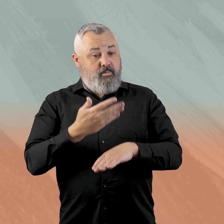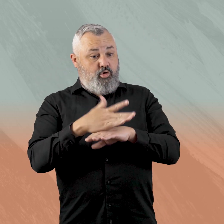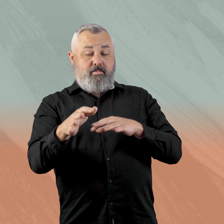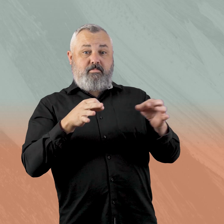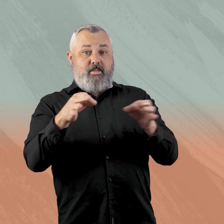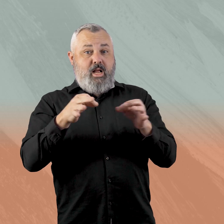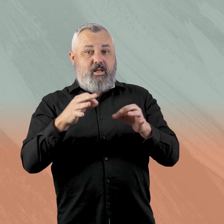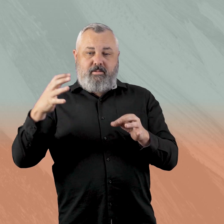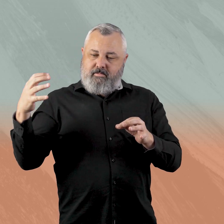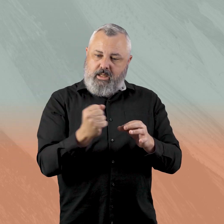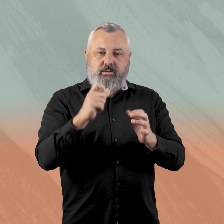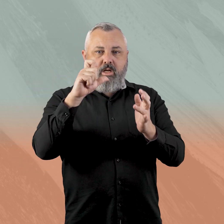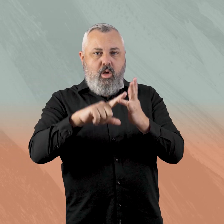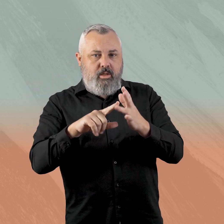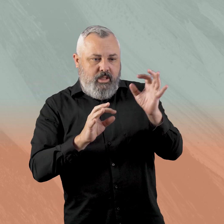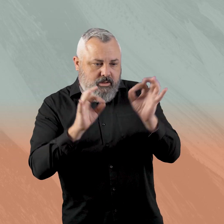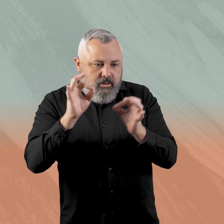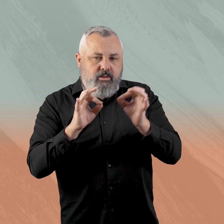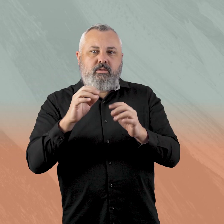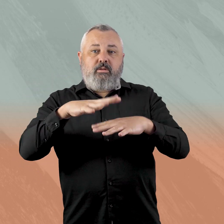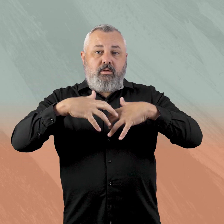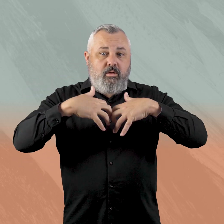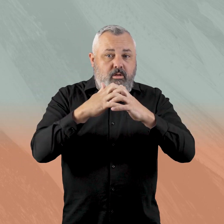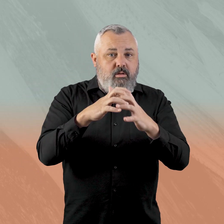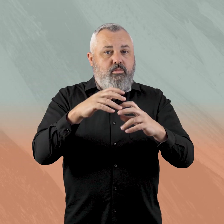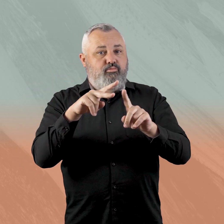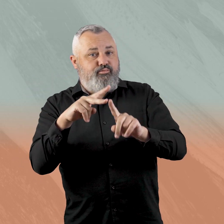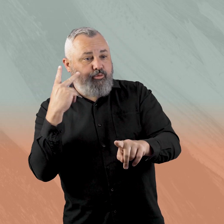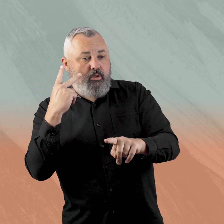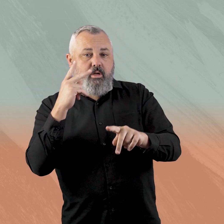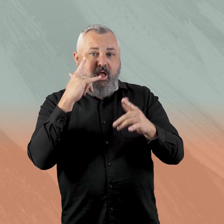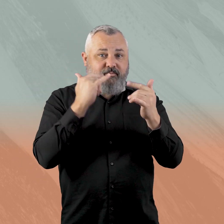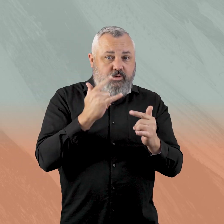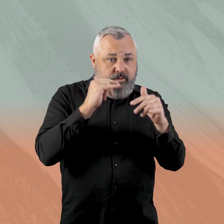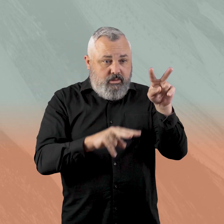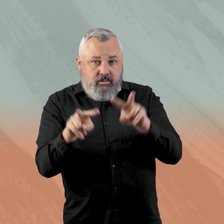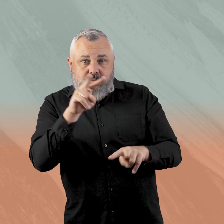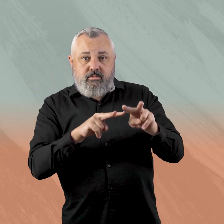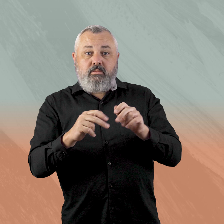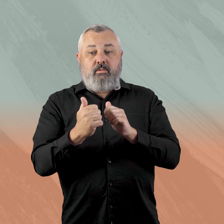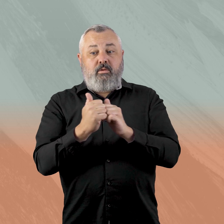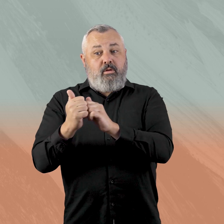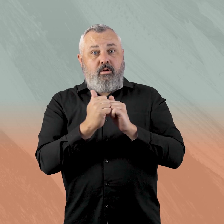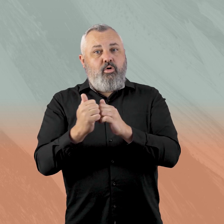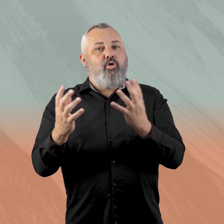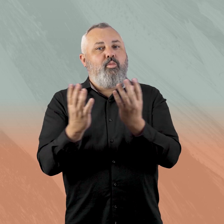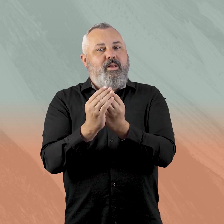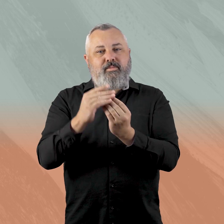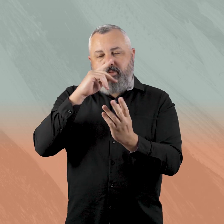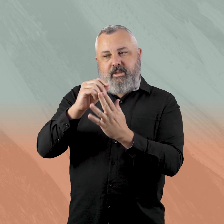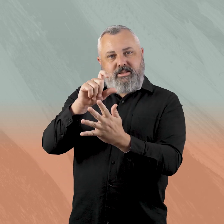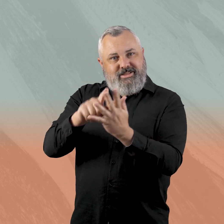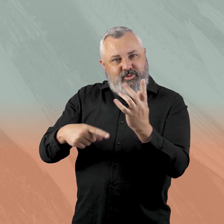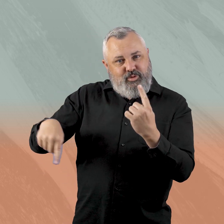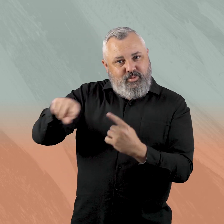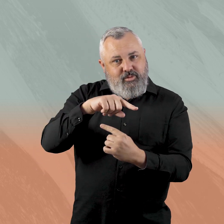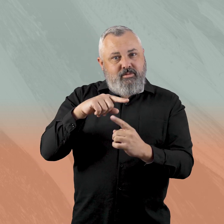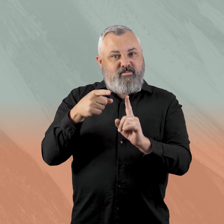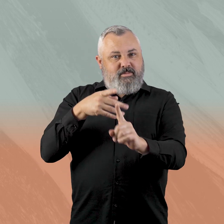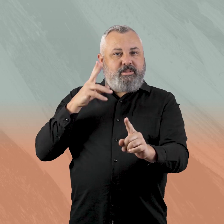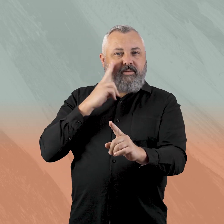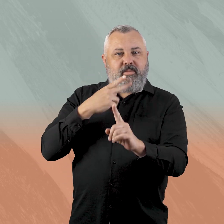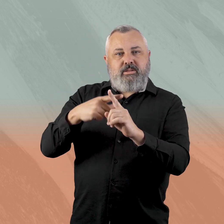Plan being co-designed, implemented and evaluated in partnership with people with disability, particularly d/Deaf and